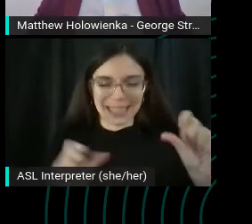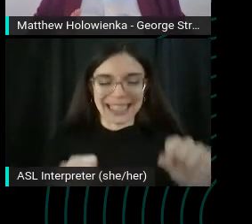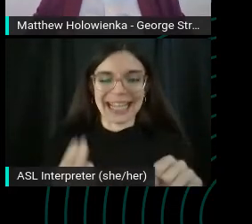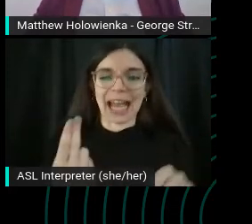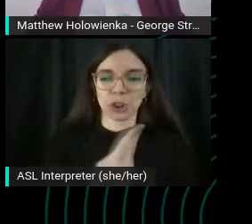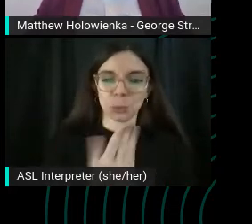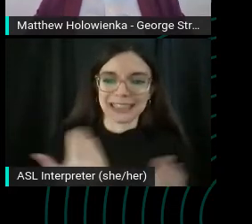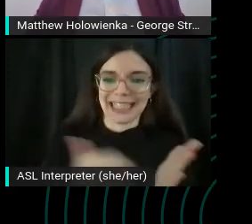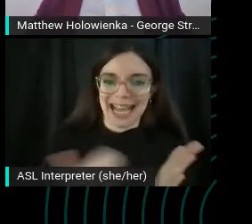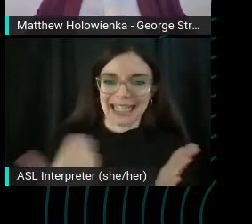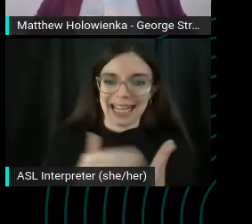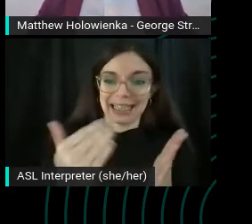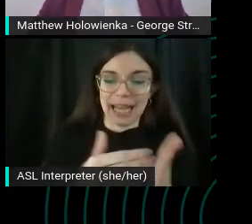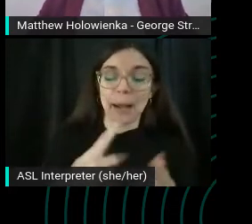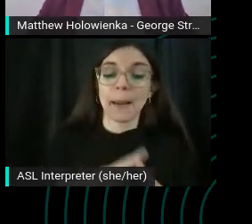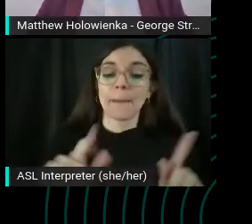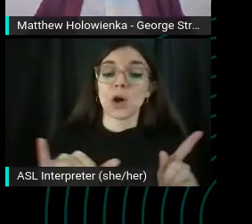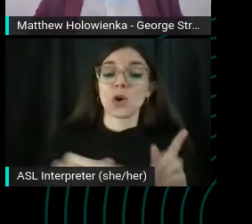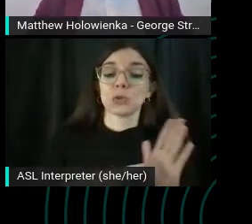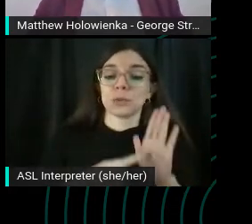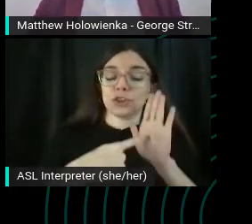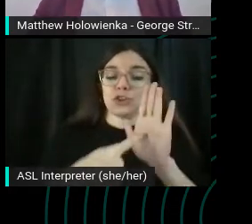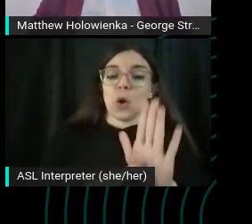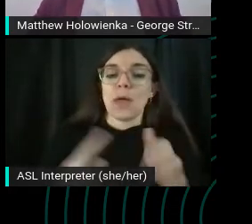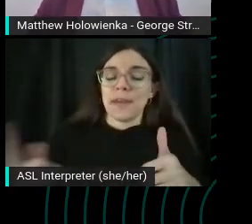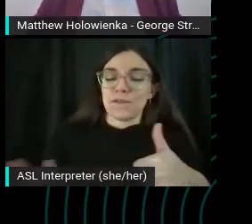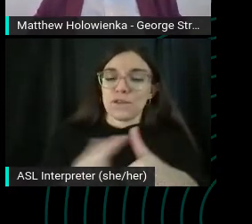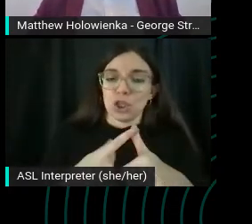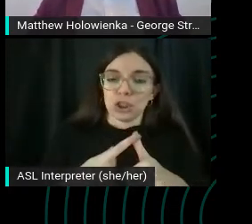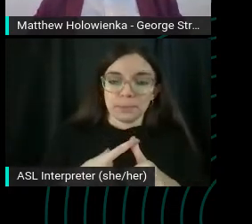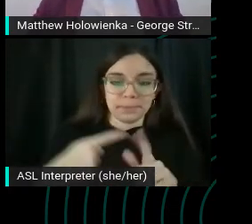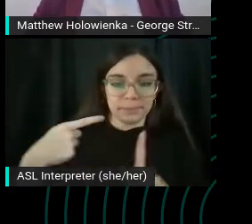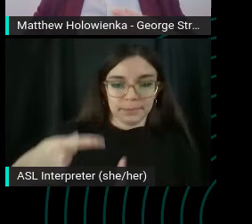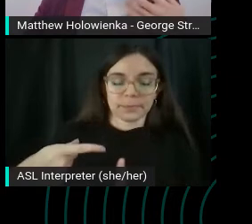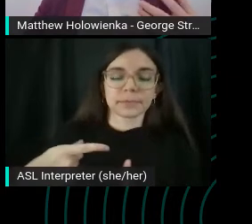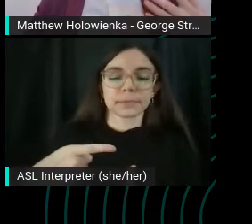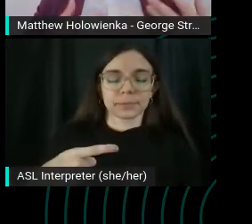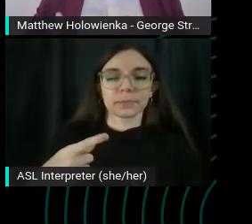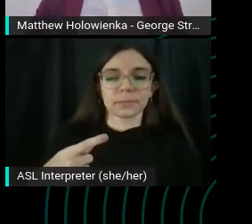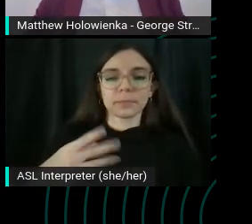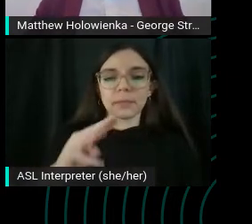to that first shot of the TikTok video of Maulik spinning out of the telephone cord, because let me tell you,